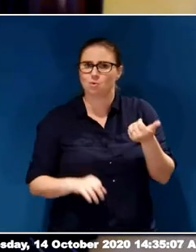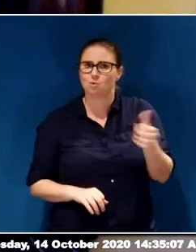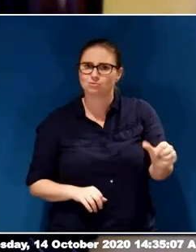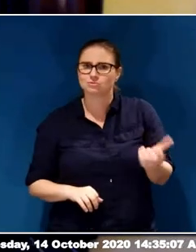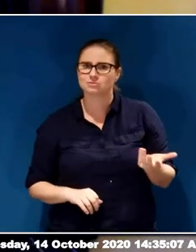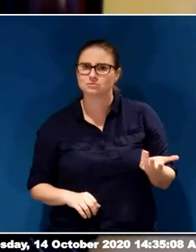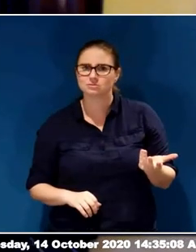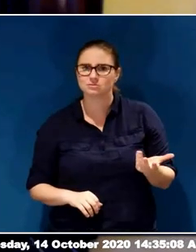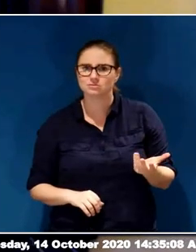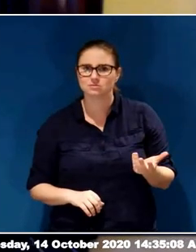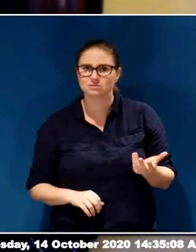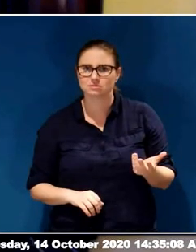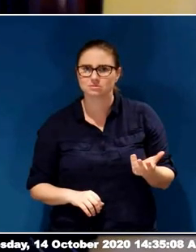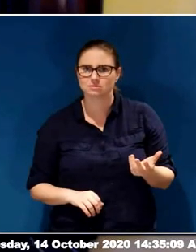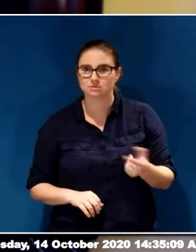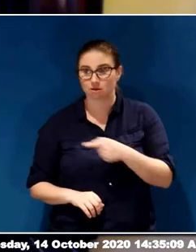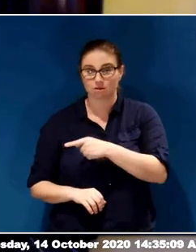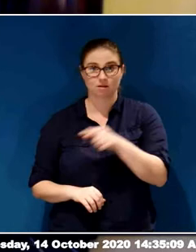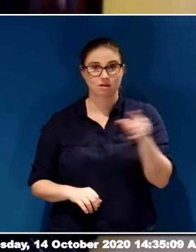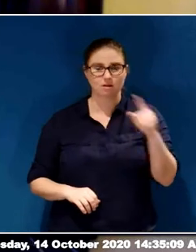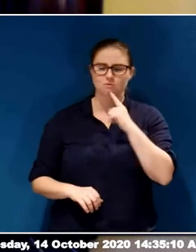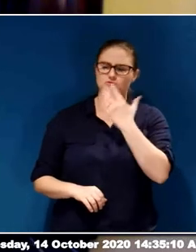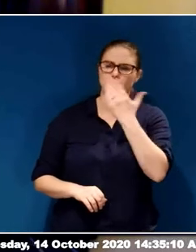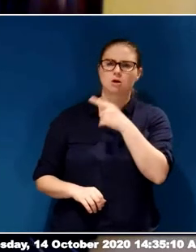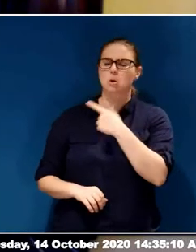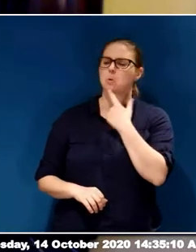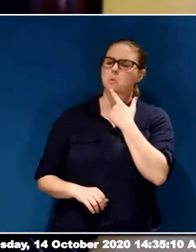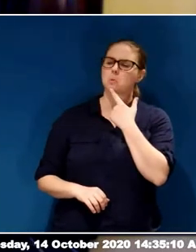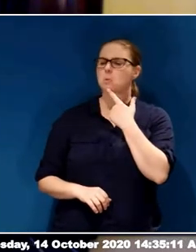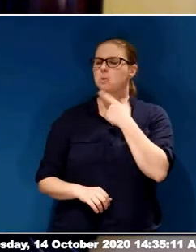that there is insufficient money to support their adjustments, I would